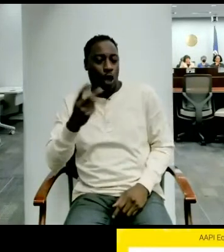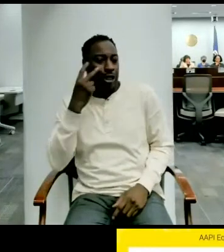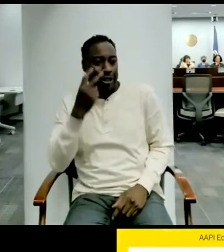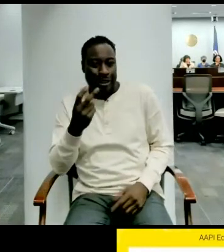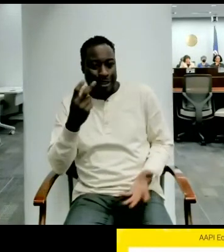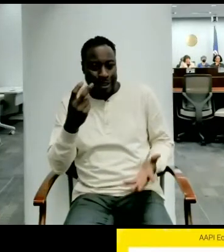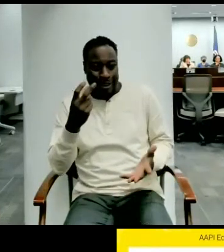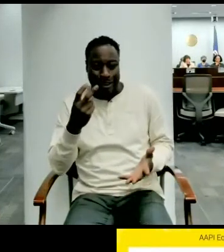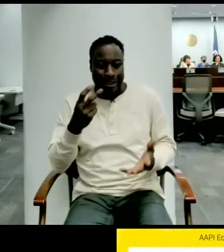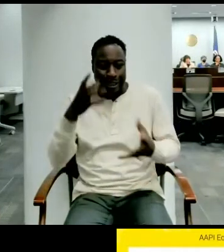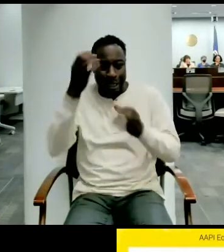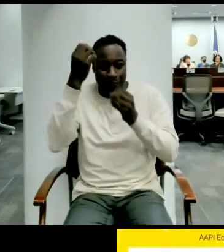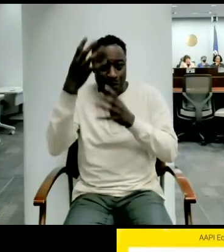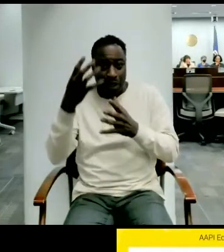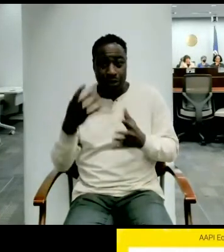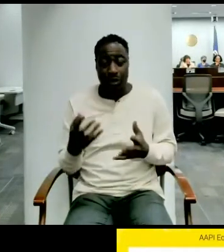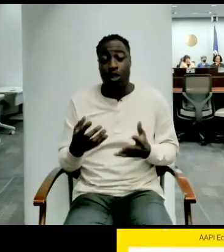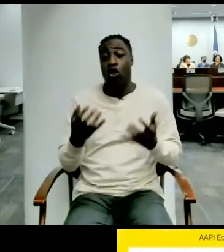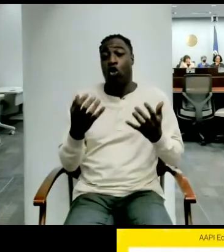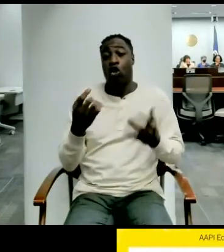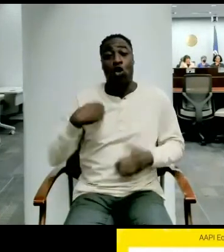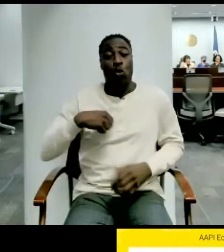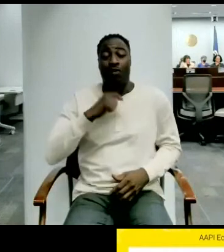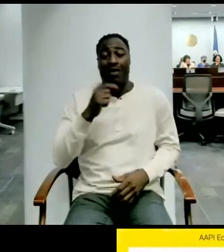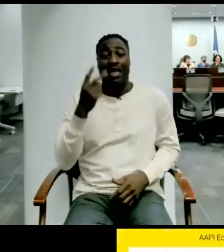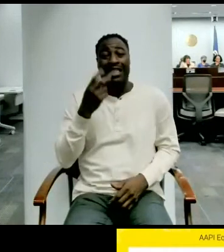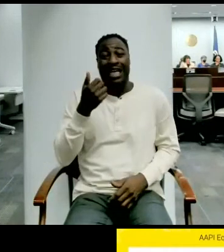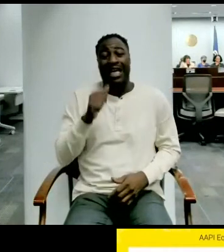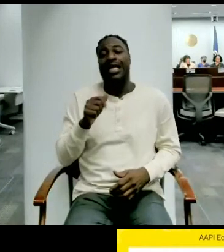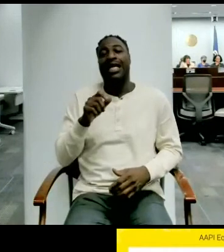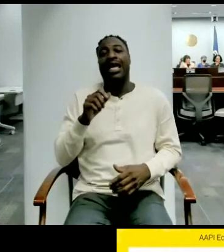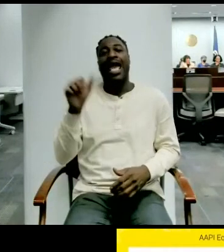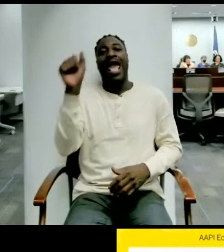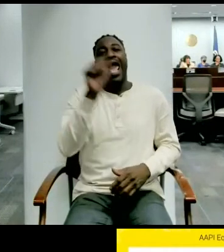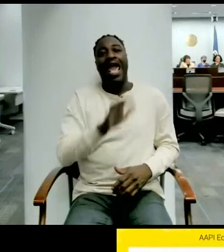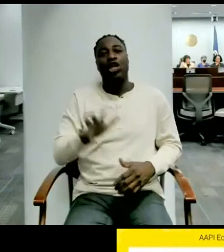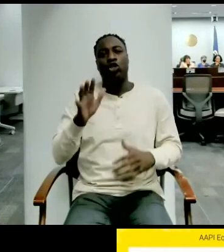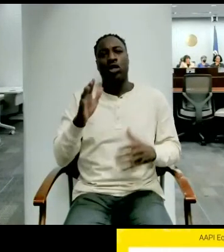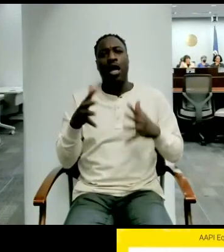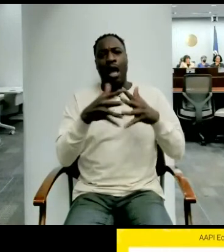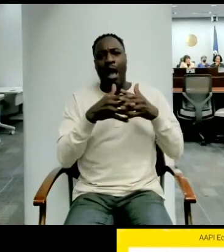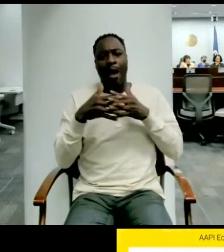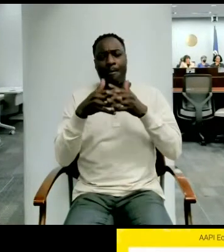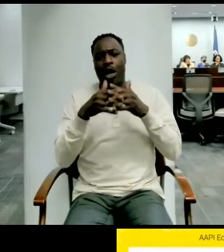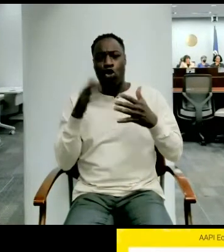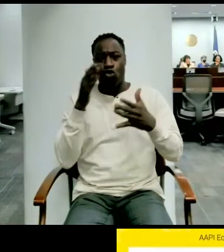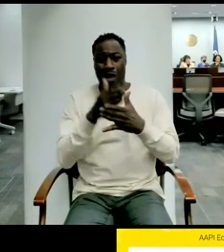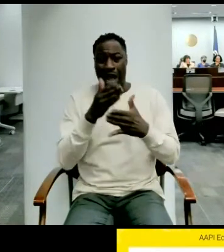To date we haven't had any Asian American related harassment cases adjacent to or related to the